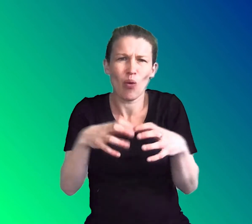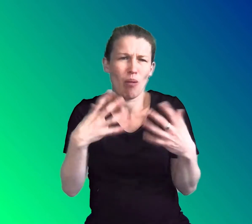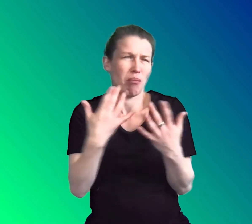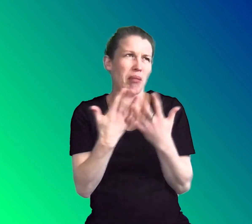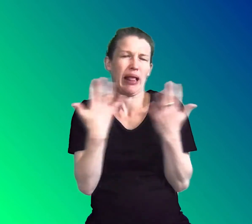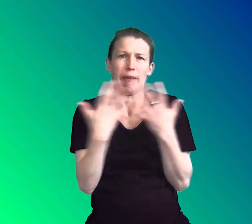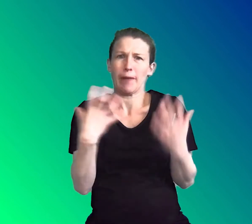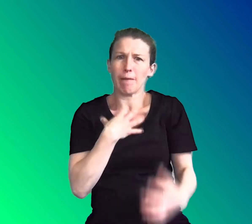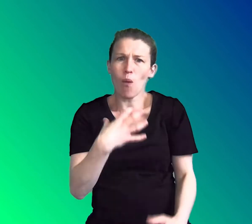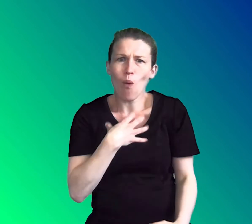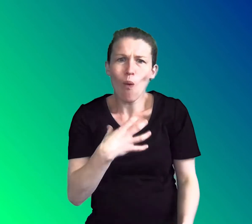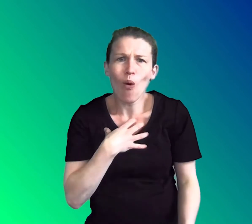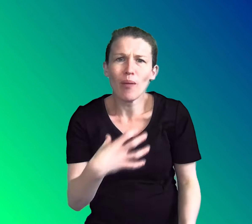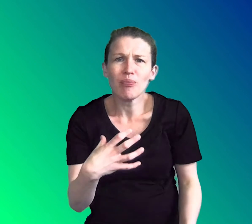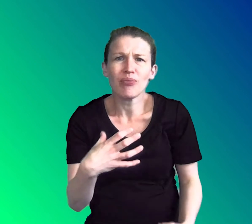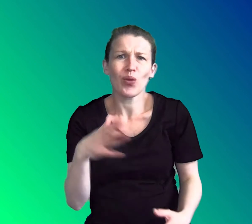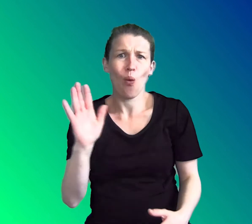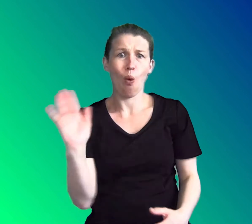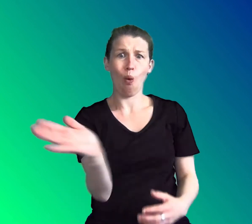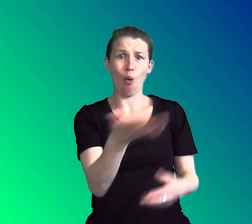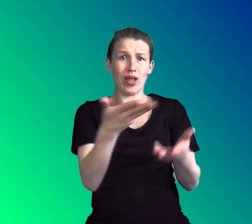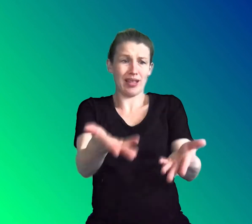There are many more incredible species to be found.